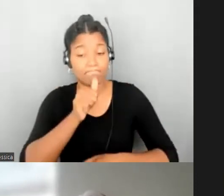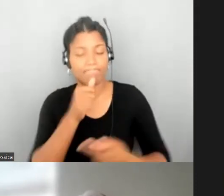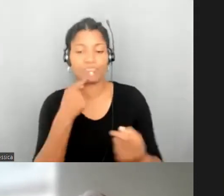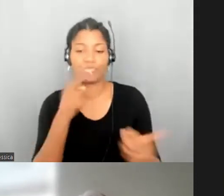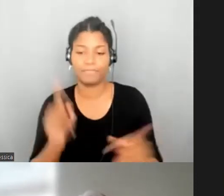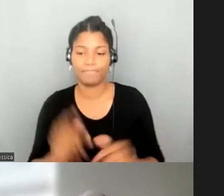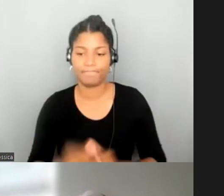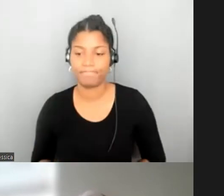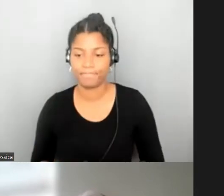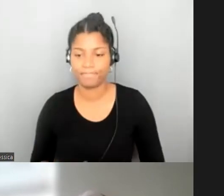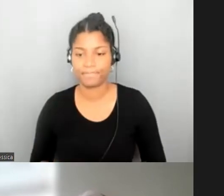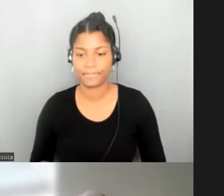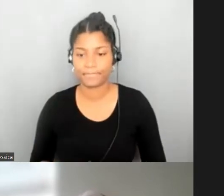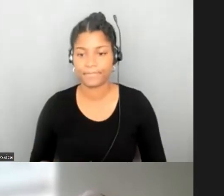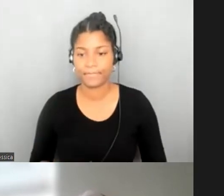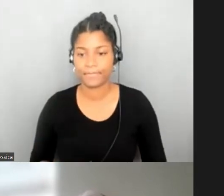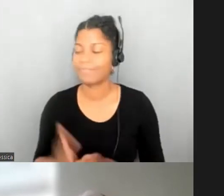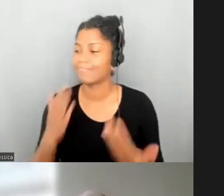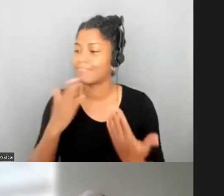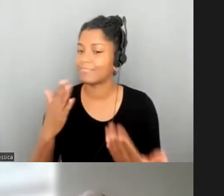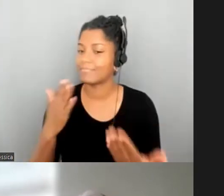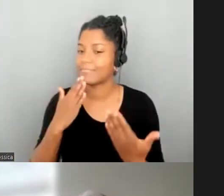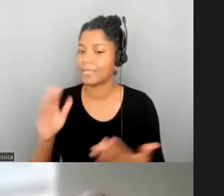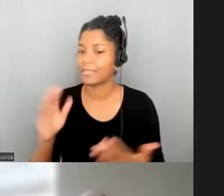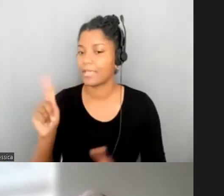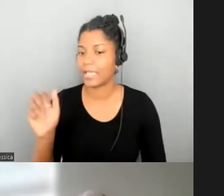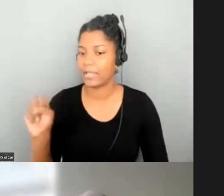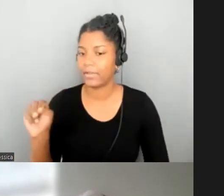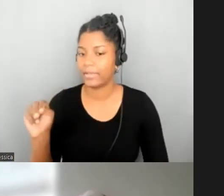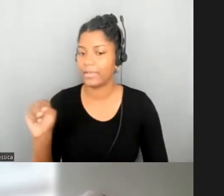Thank you, Karen and Kathy.